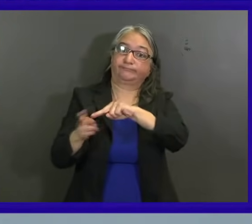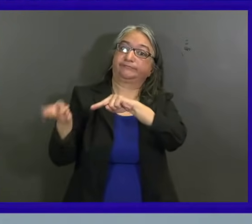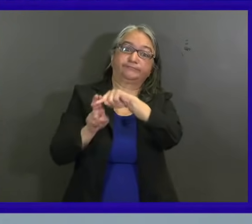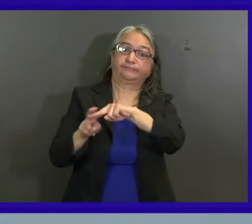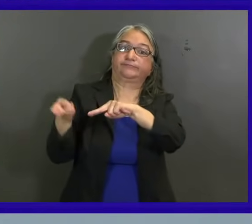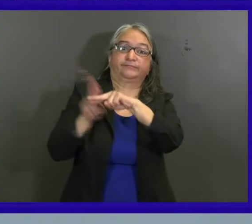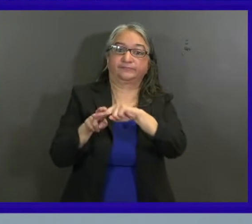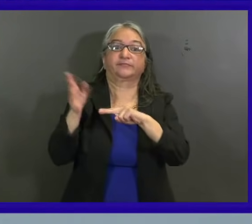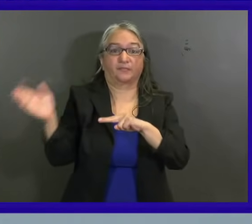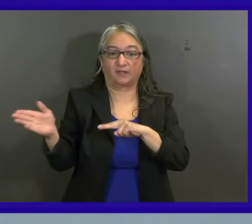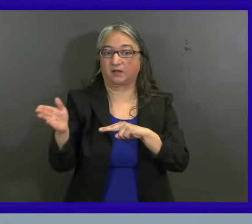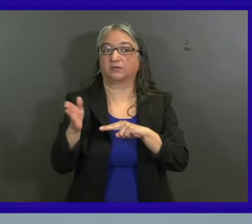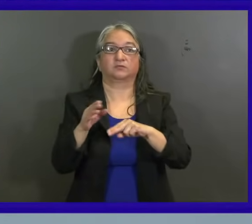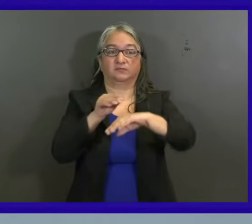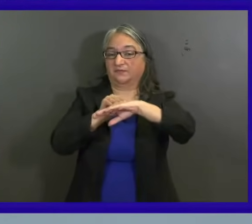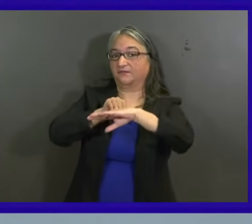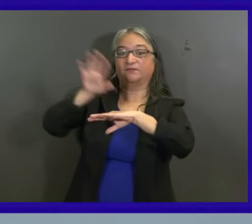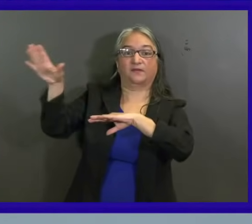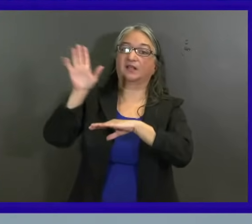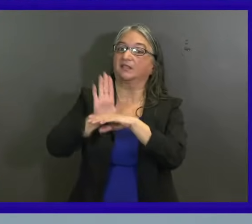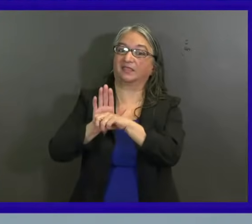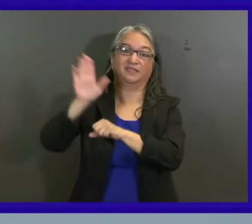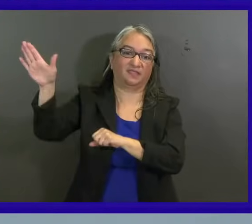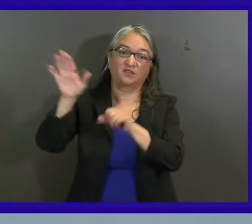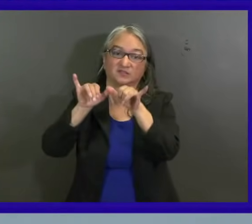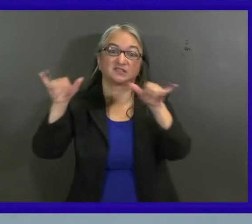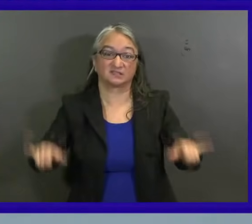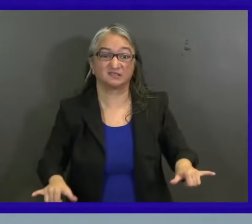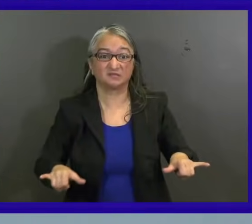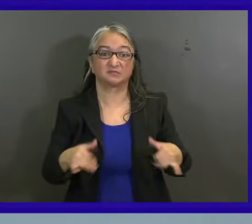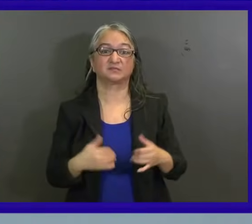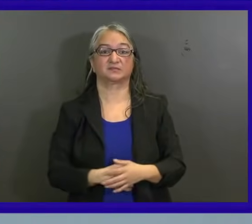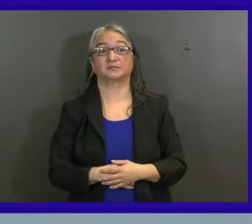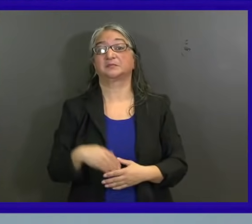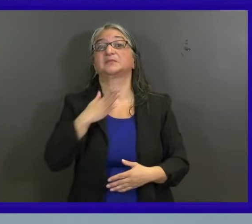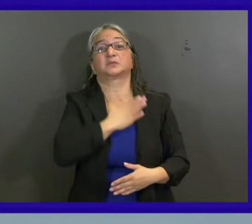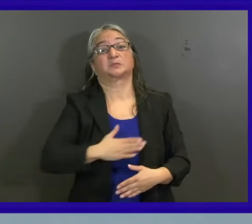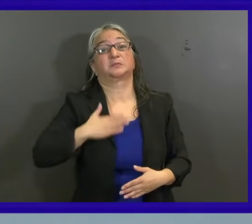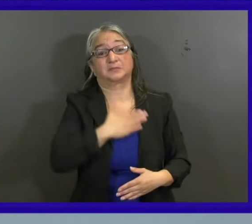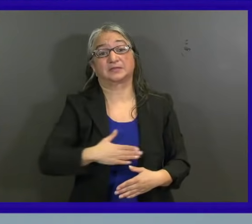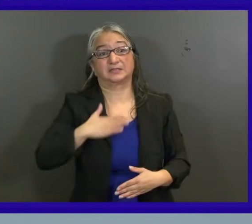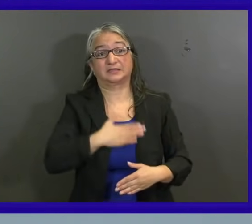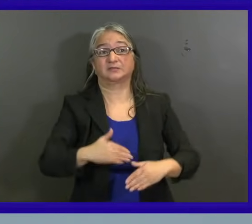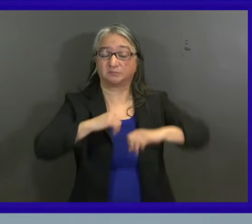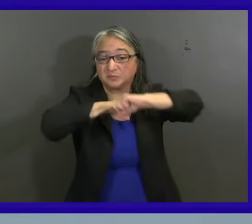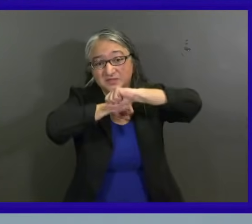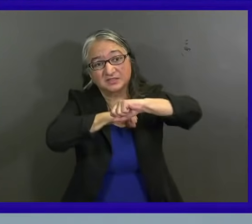facilities please do whatever is within your power to protect the healthcare system protect